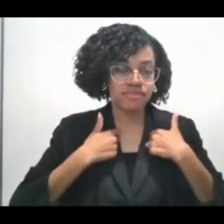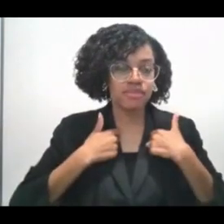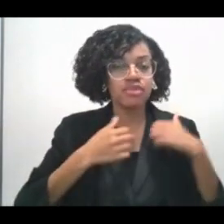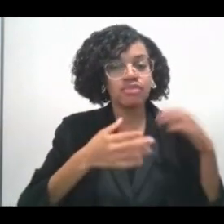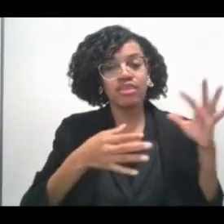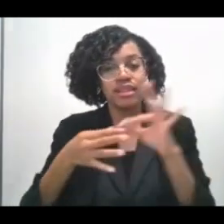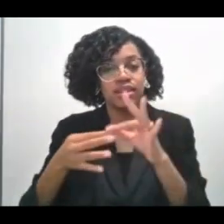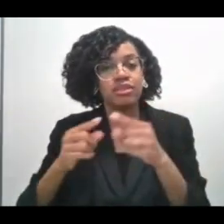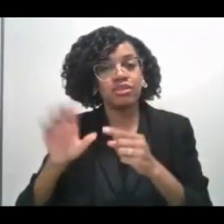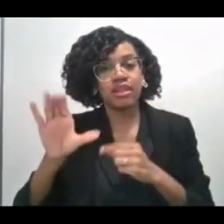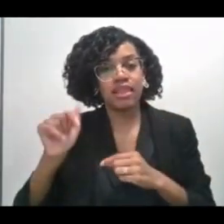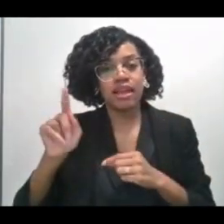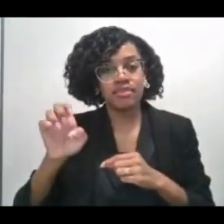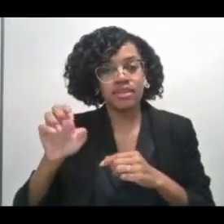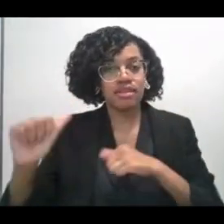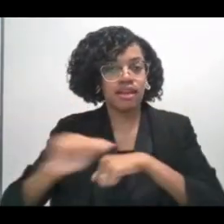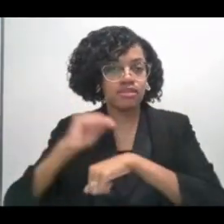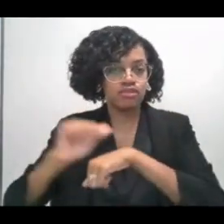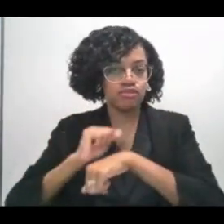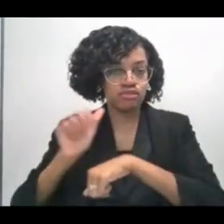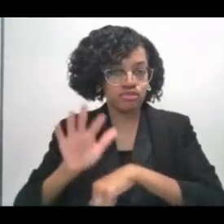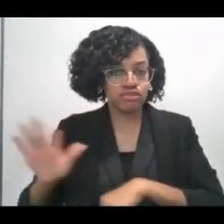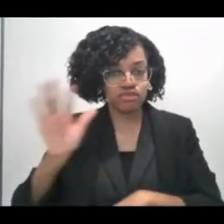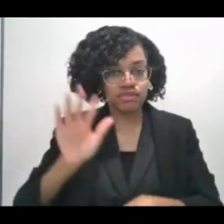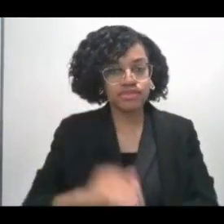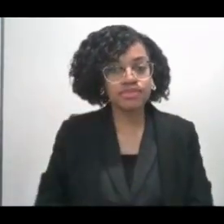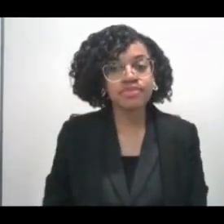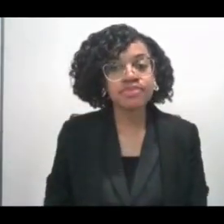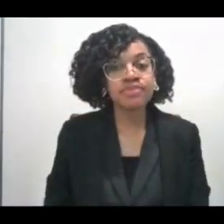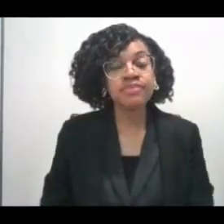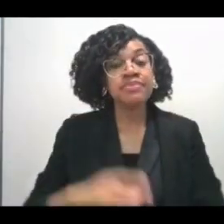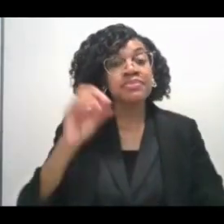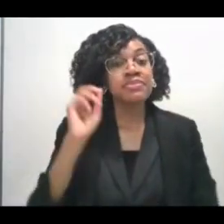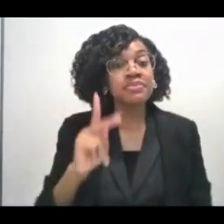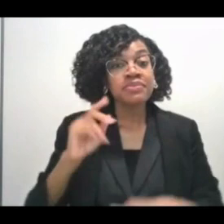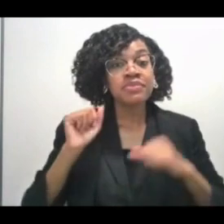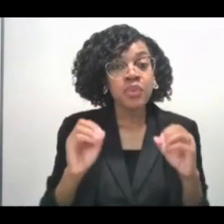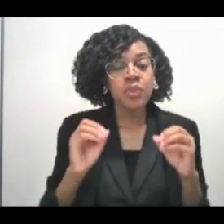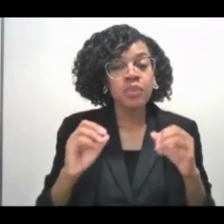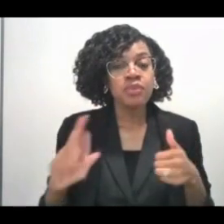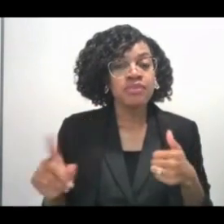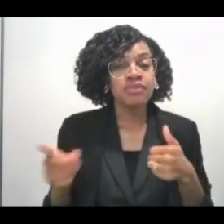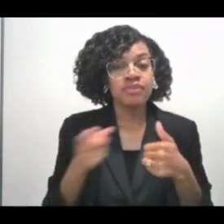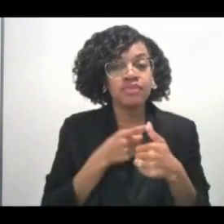notice of federal opportunity. So the first component of